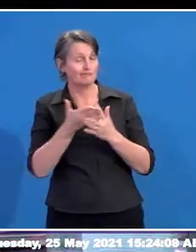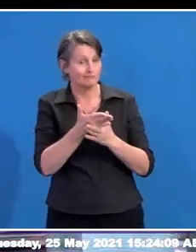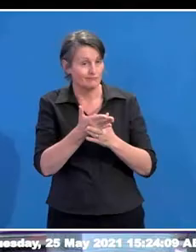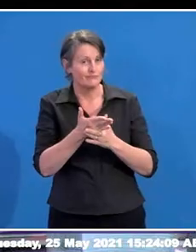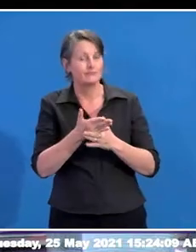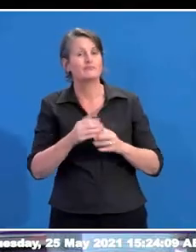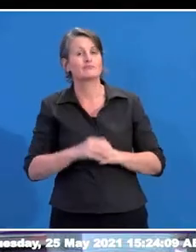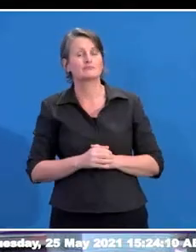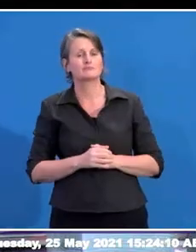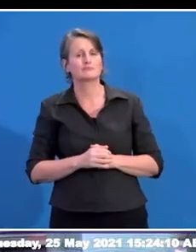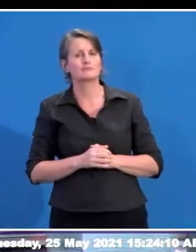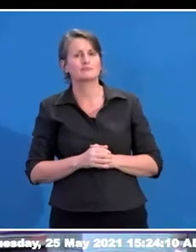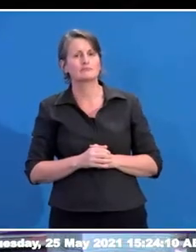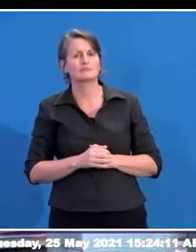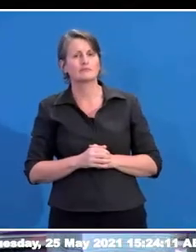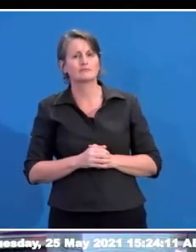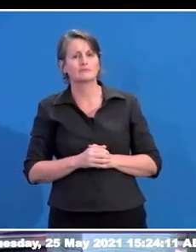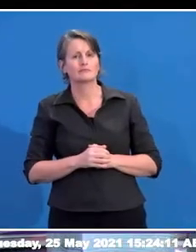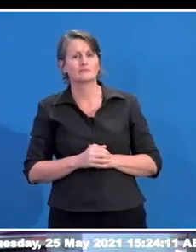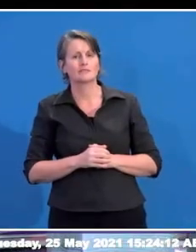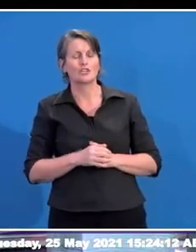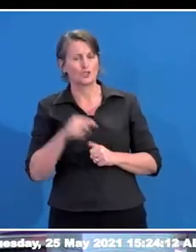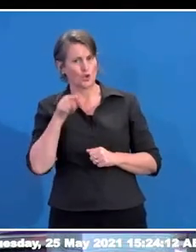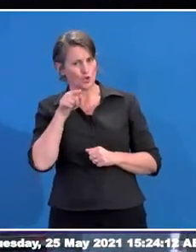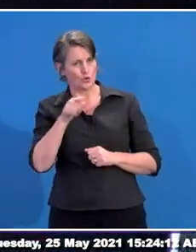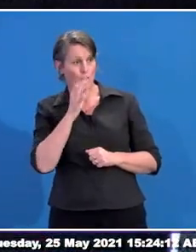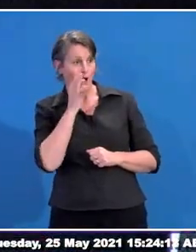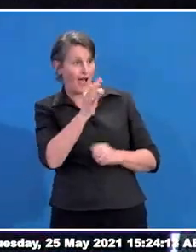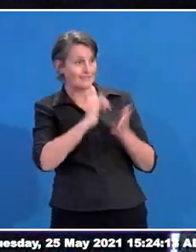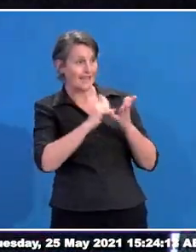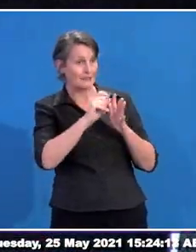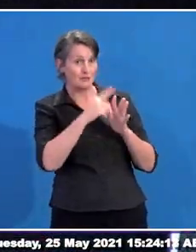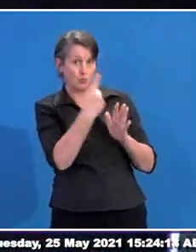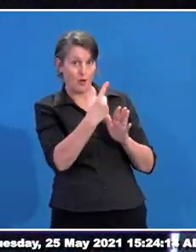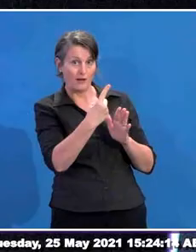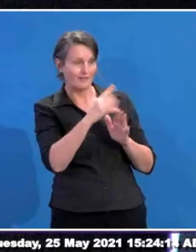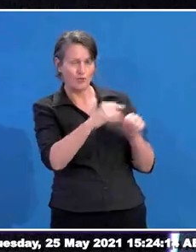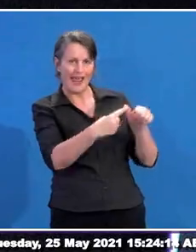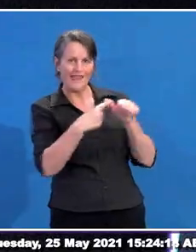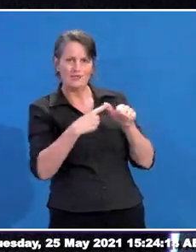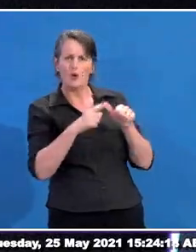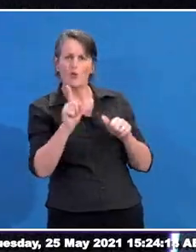number one that he didn't respond to? The allegation he didn't respond to? CHAIR: Yes.